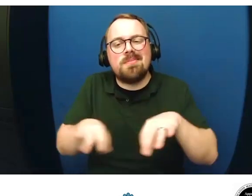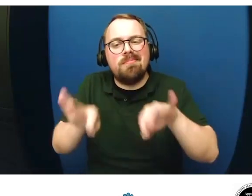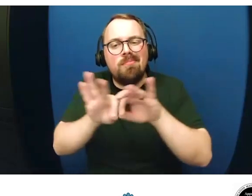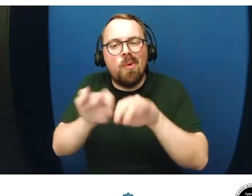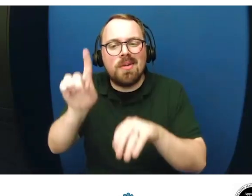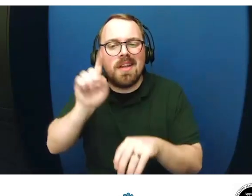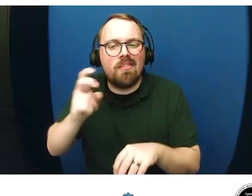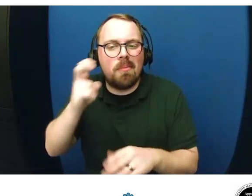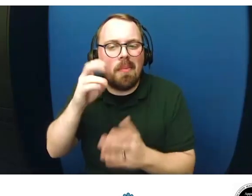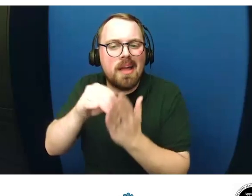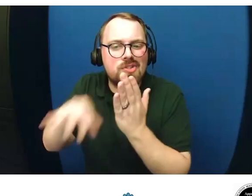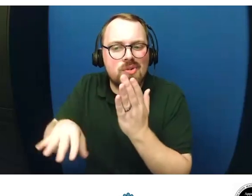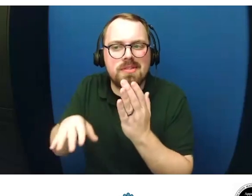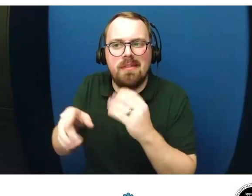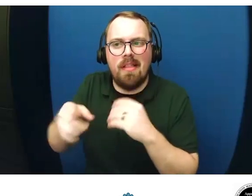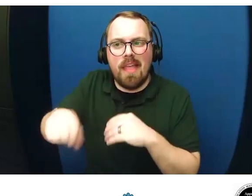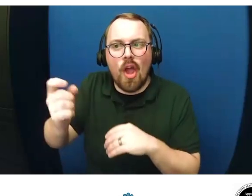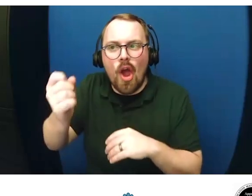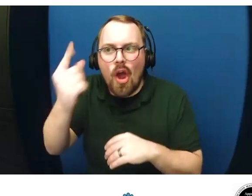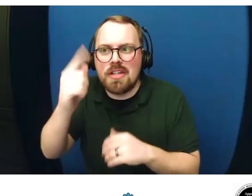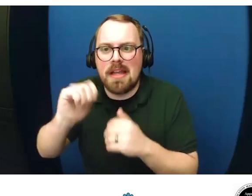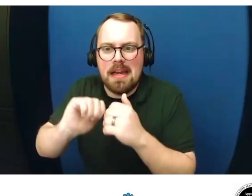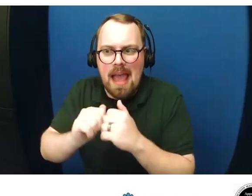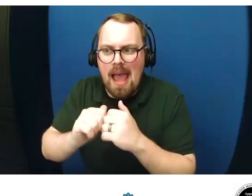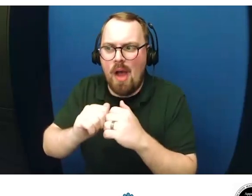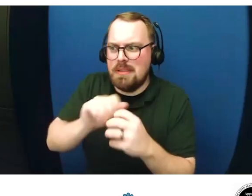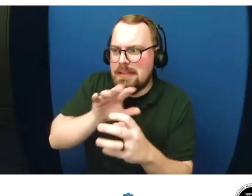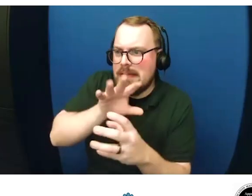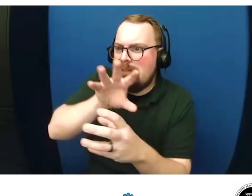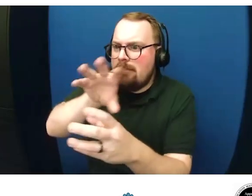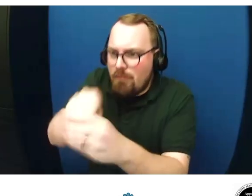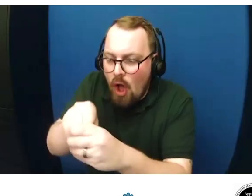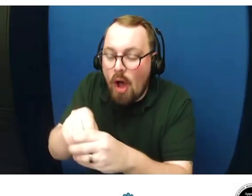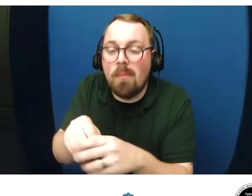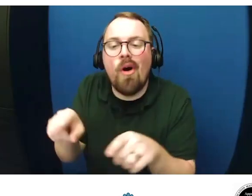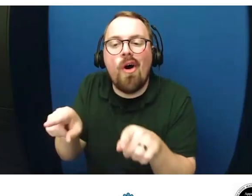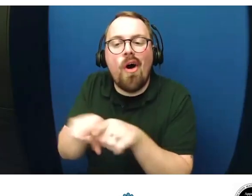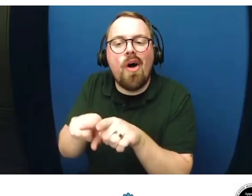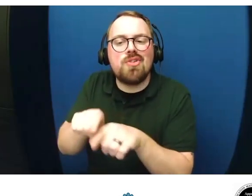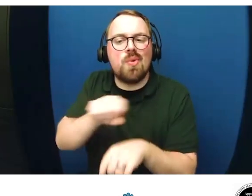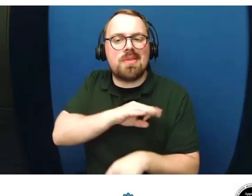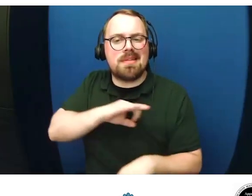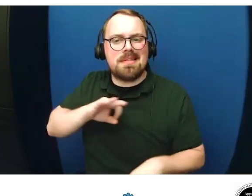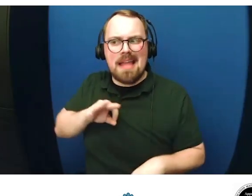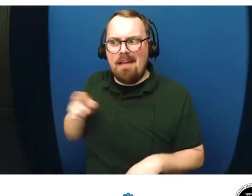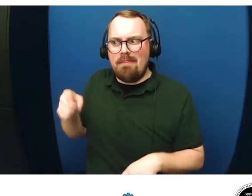understand how to become included, that the staff around them know how to include